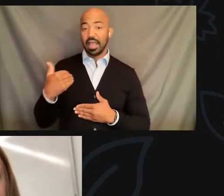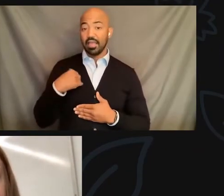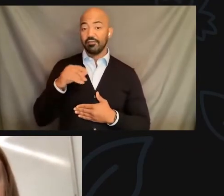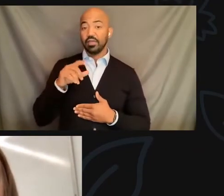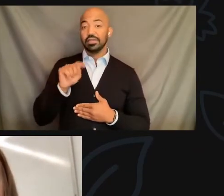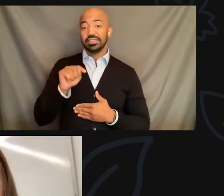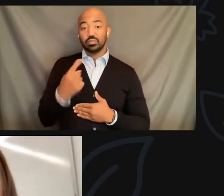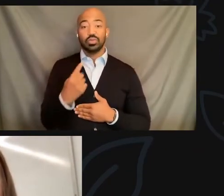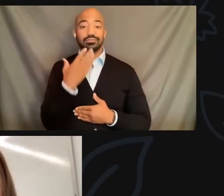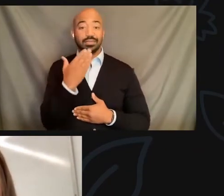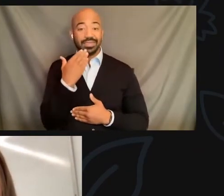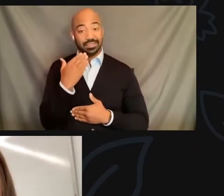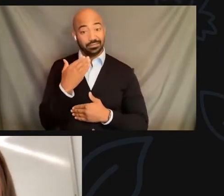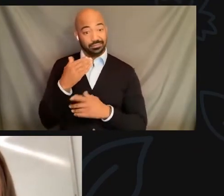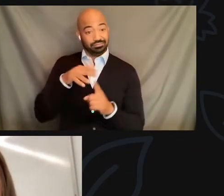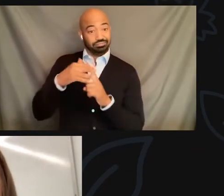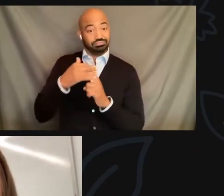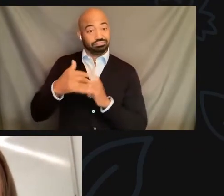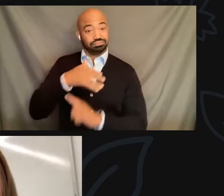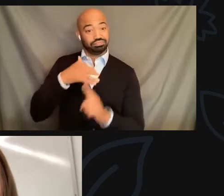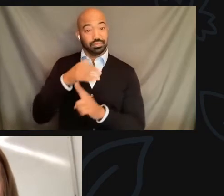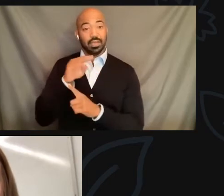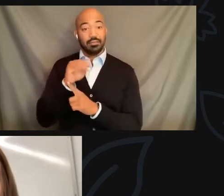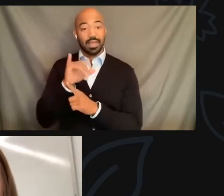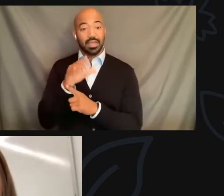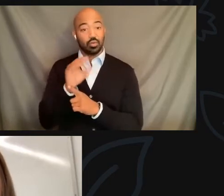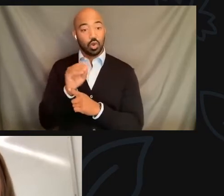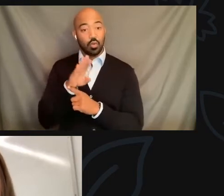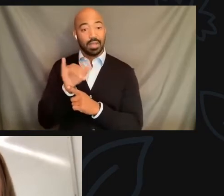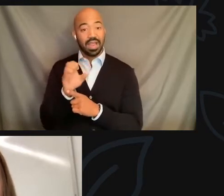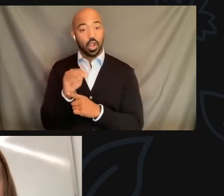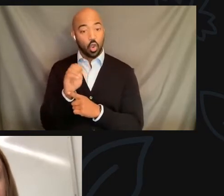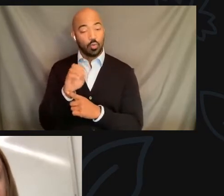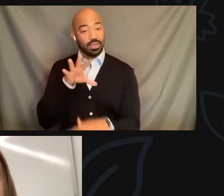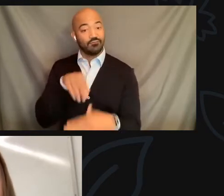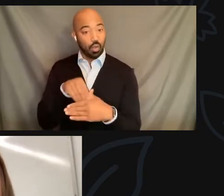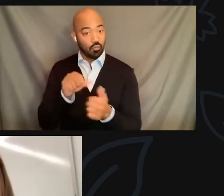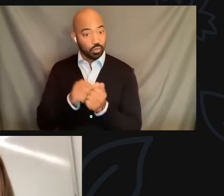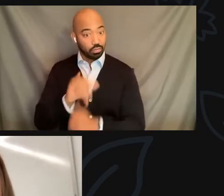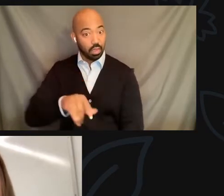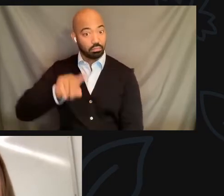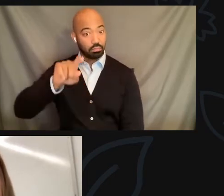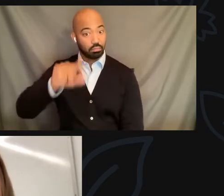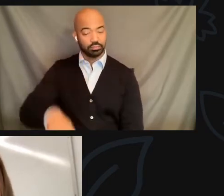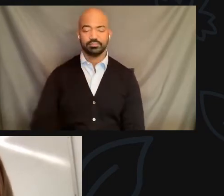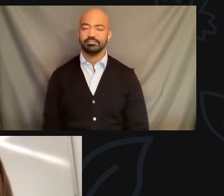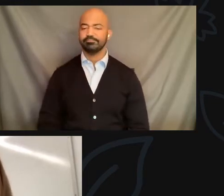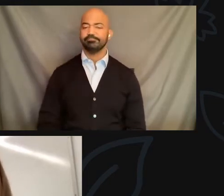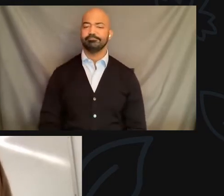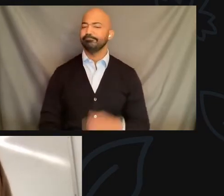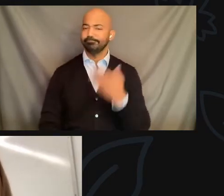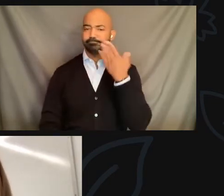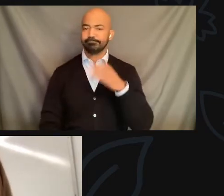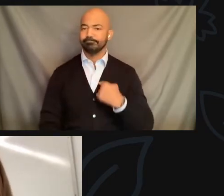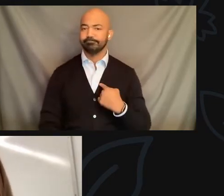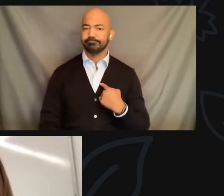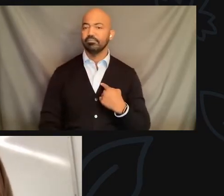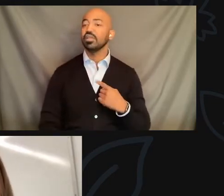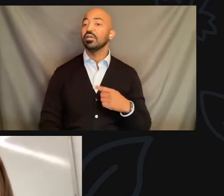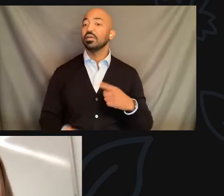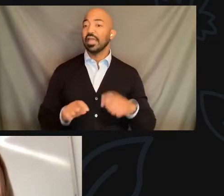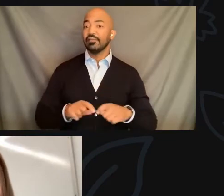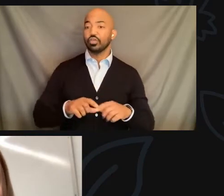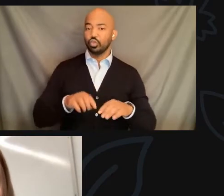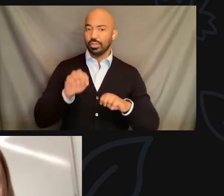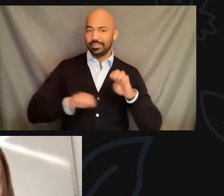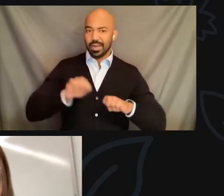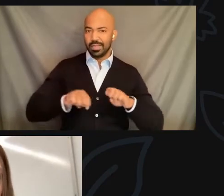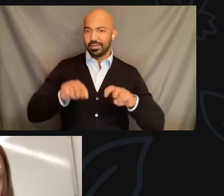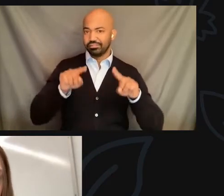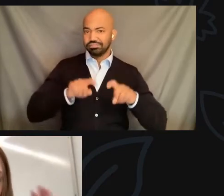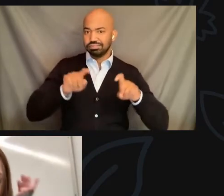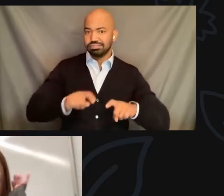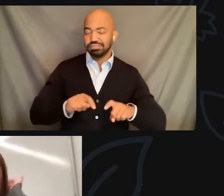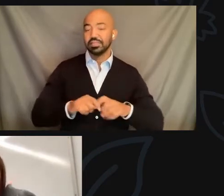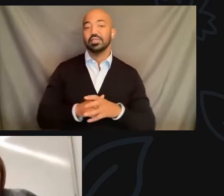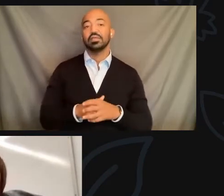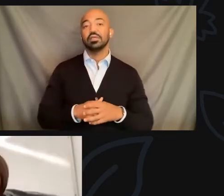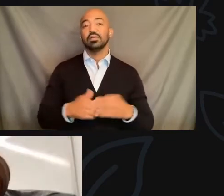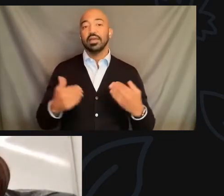That's a tough question. I don't know. We would have to do the experiments, of course, we would have to house our mice under